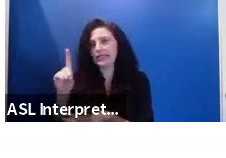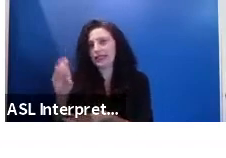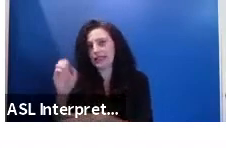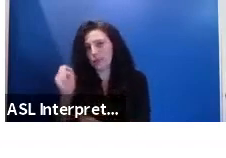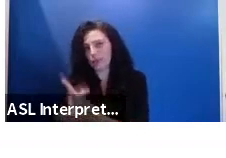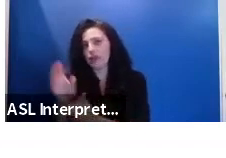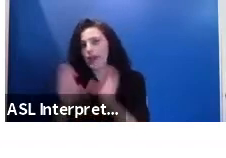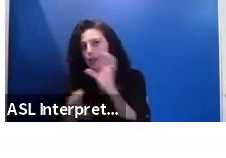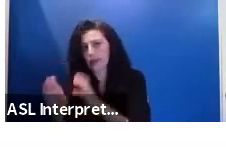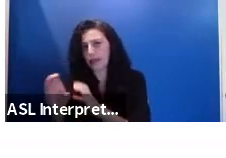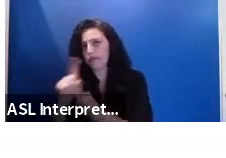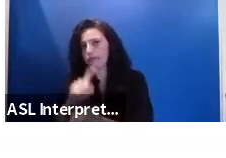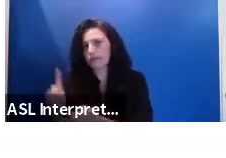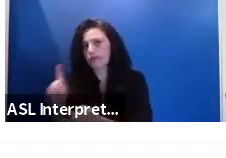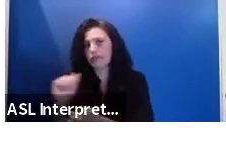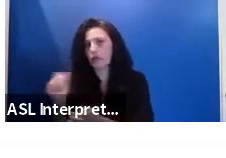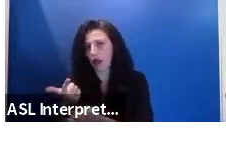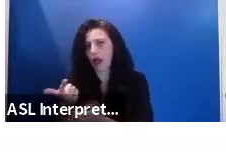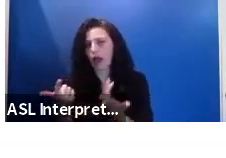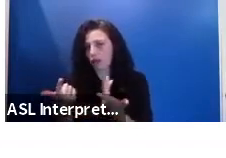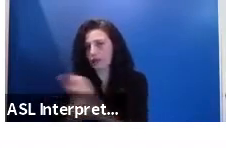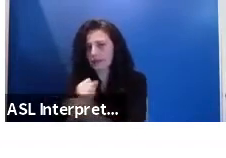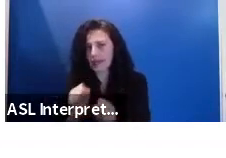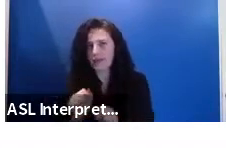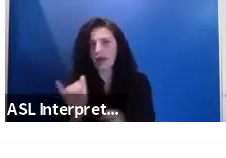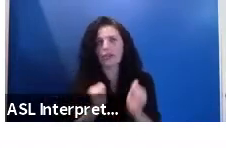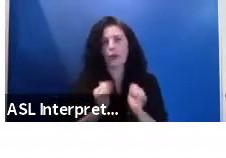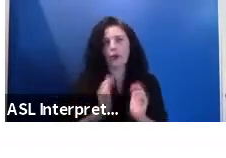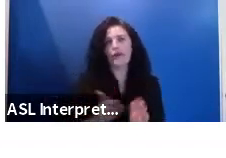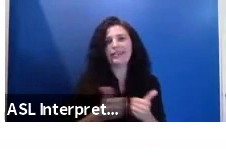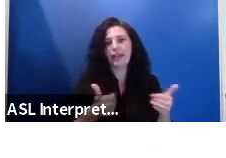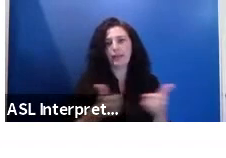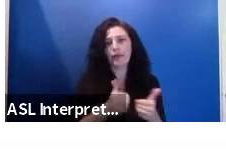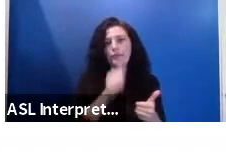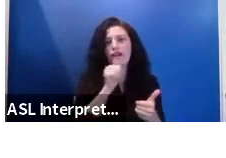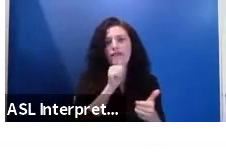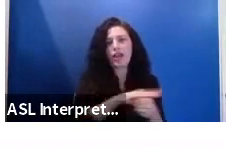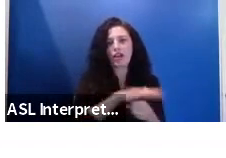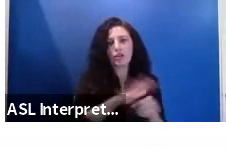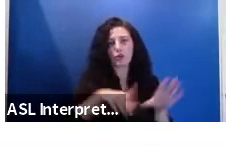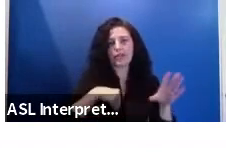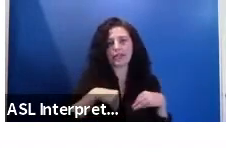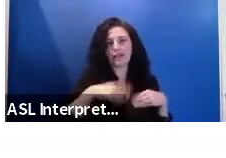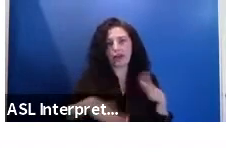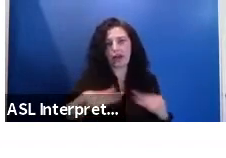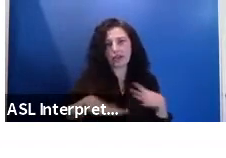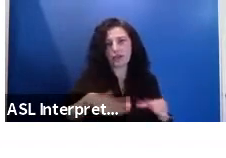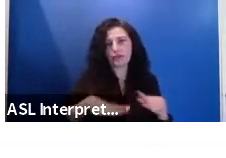private area to receive a costume or item and maintain appropriate physical distancing. And if a performer is being dressed by a costumer,